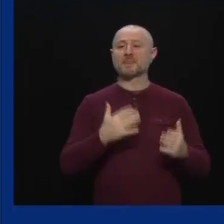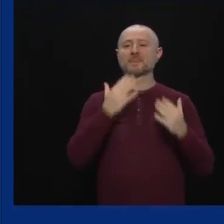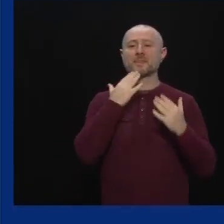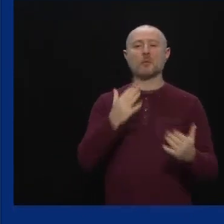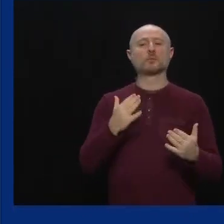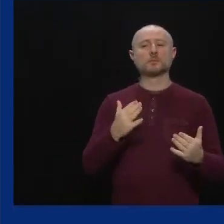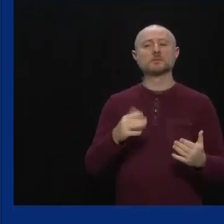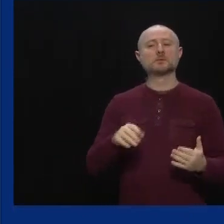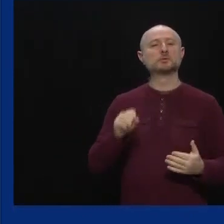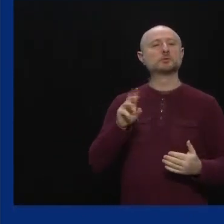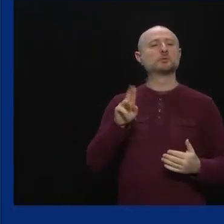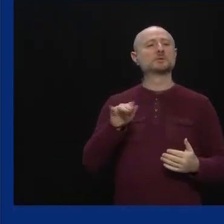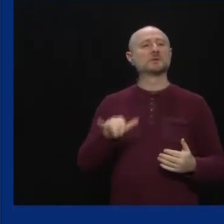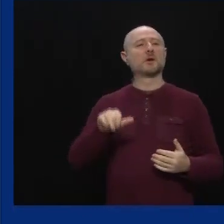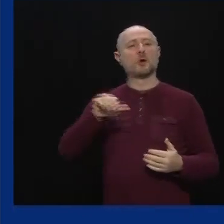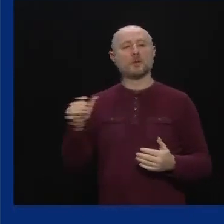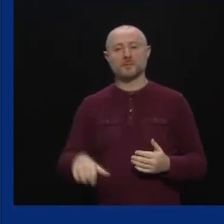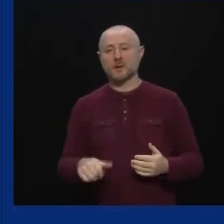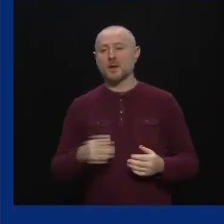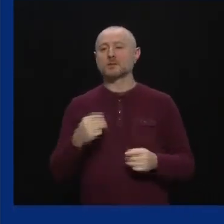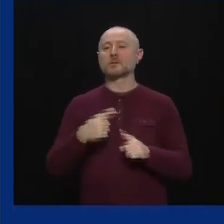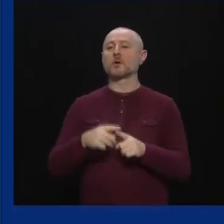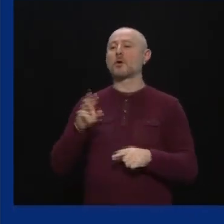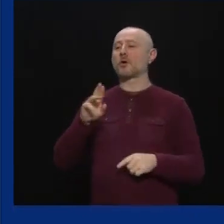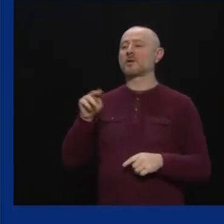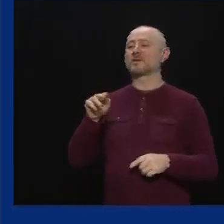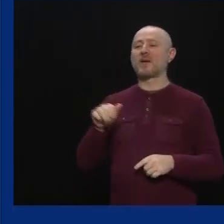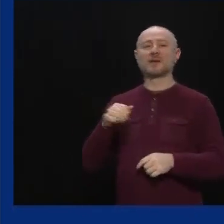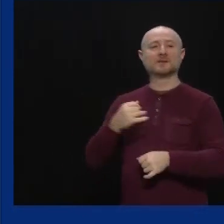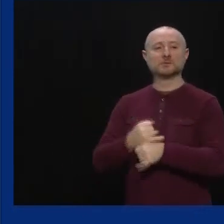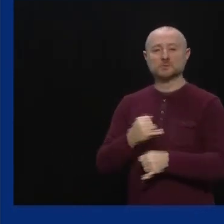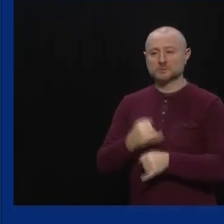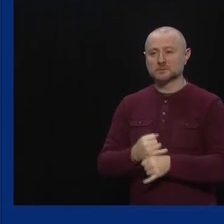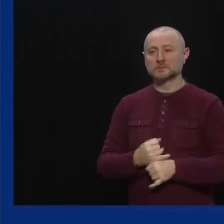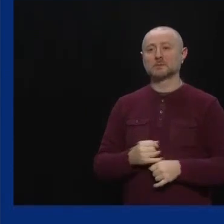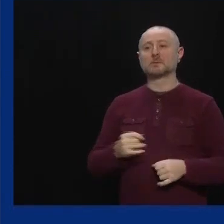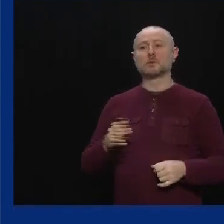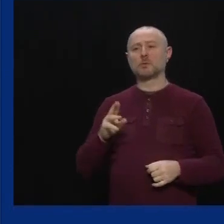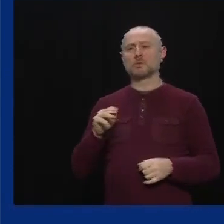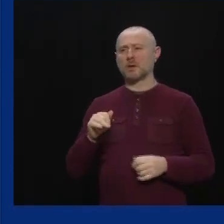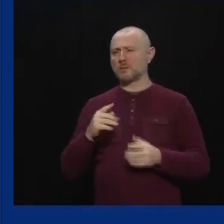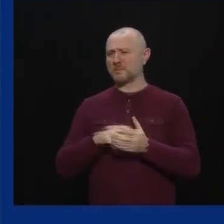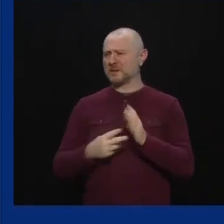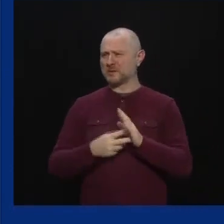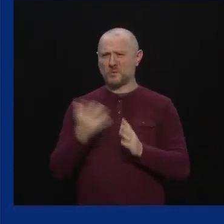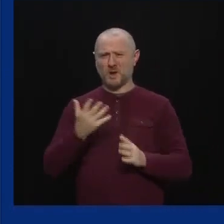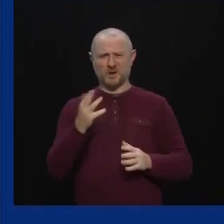EVERYONE WE ARE GETTING THROUGH THIS. THANK YOU. THANK YOU, COUNTY EXECUTIVE. ALL RIGHT.